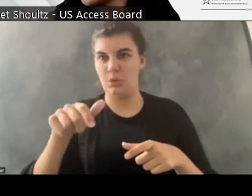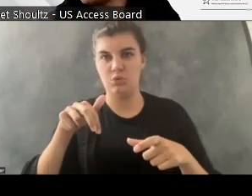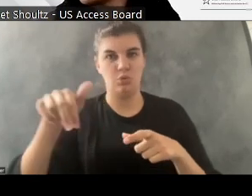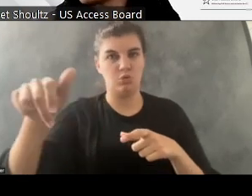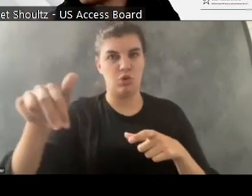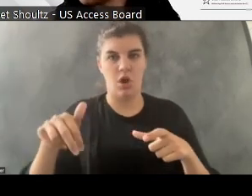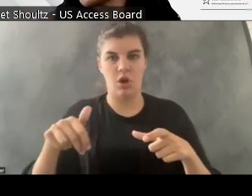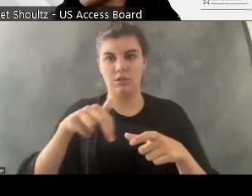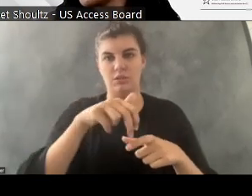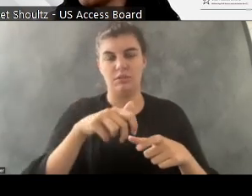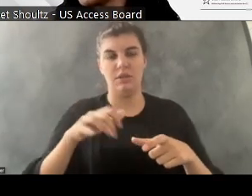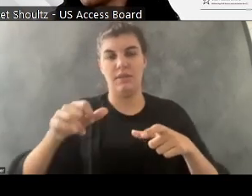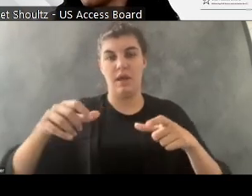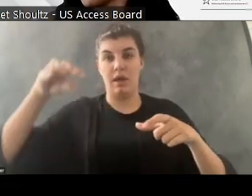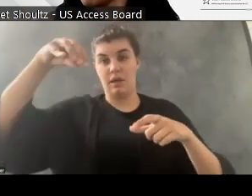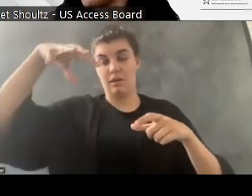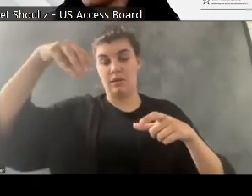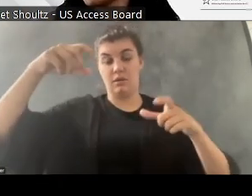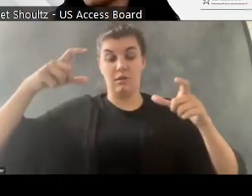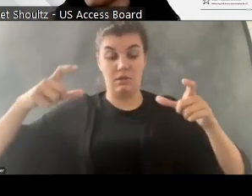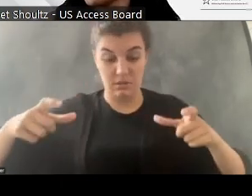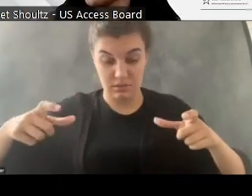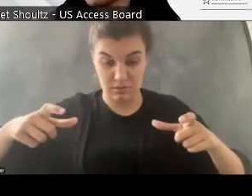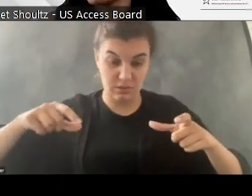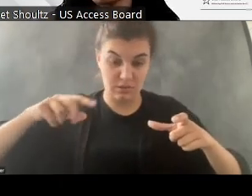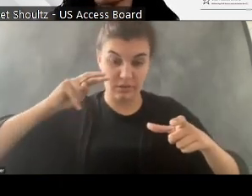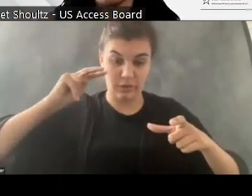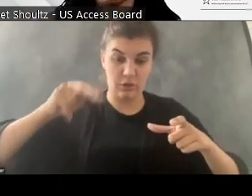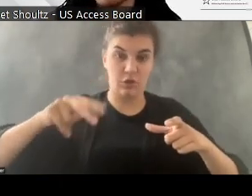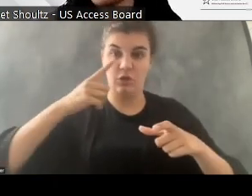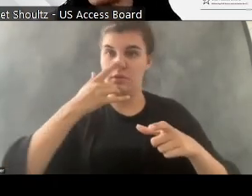And this overhead image of a roundabout illustrates what this detectable edge